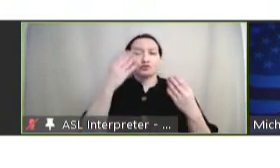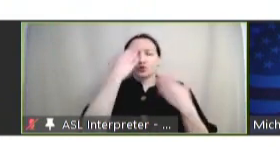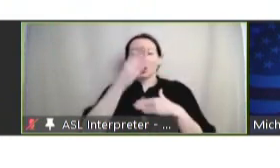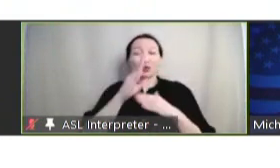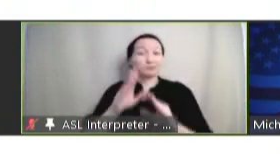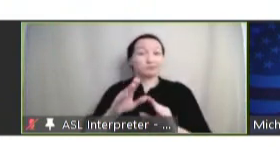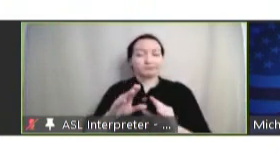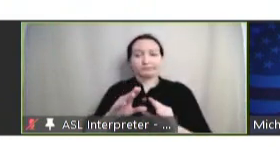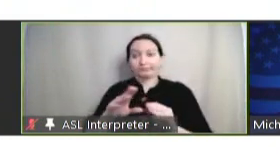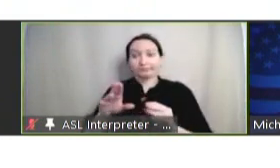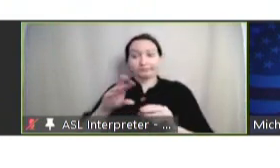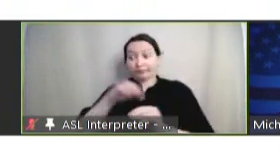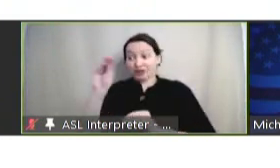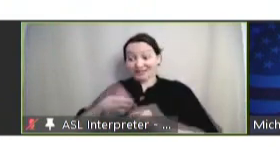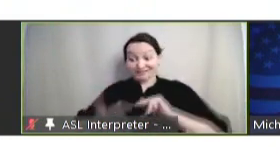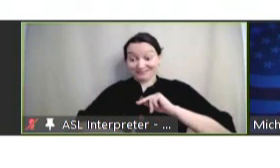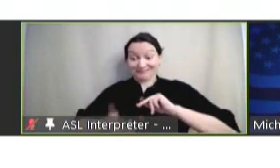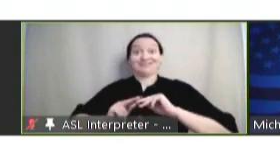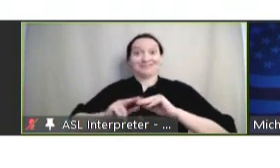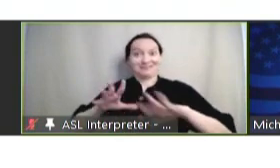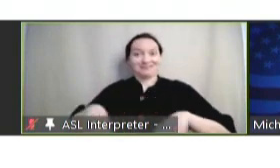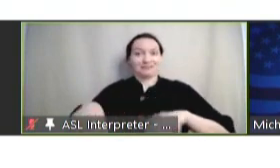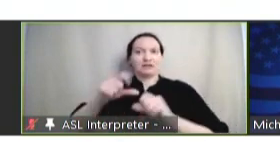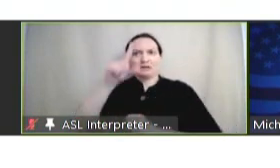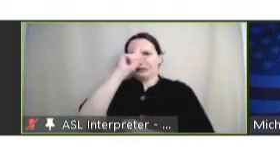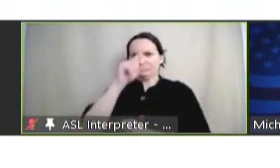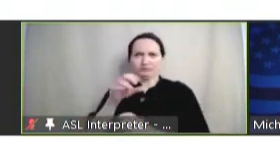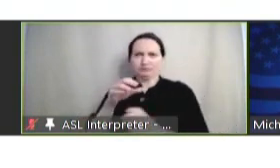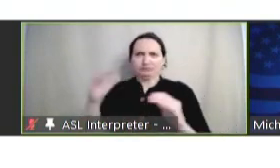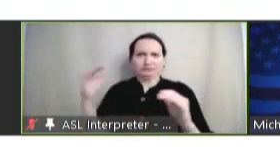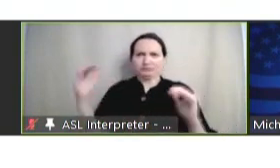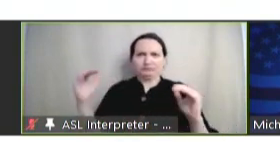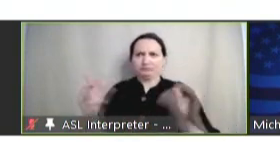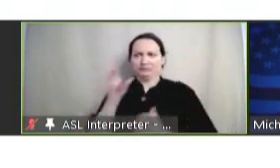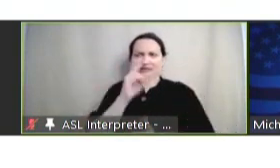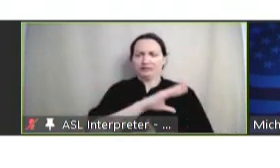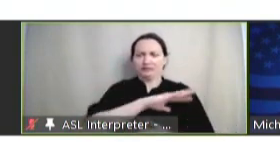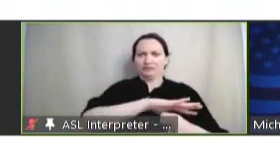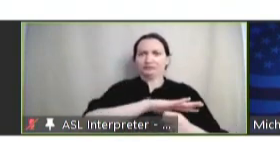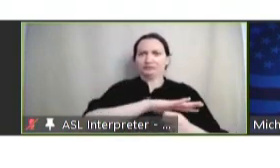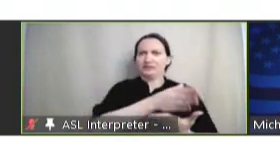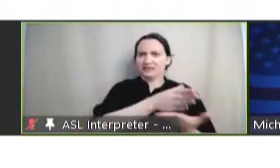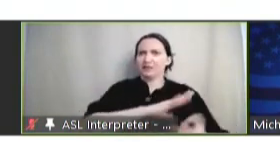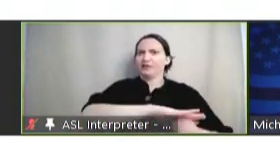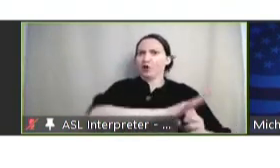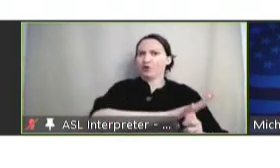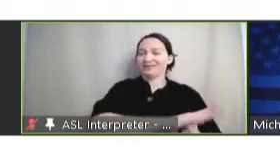rate is on that, but I'm sure it's not anywhere near what we're seeing for some of even COVID,